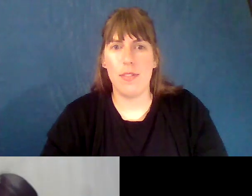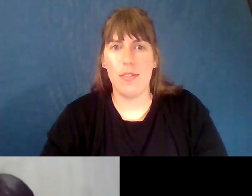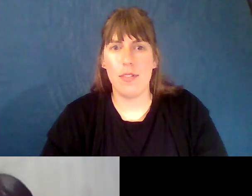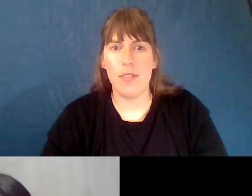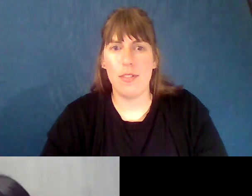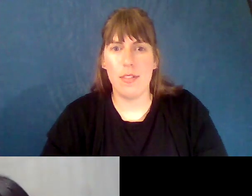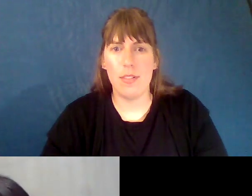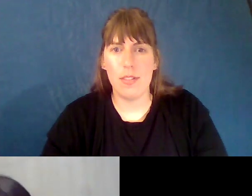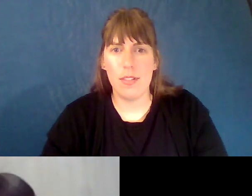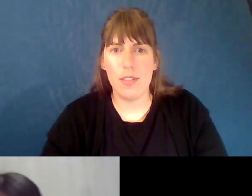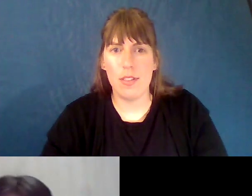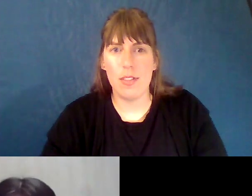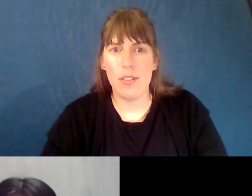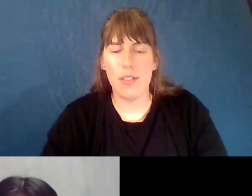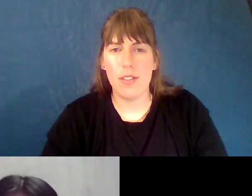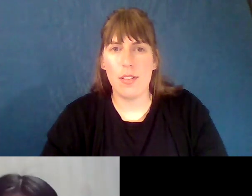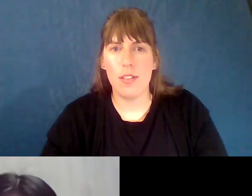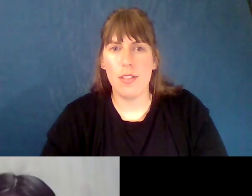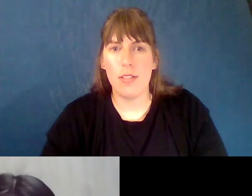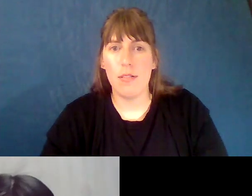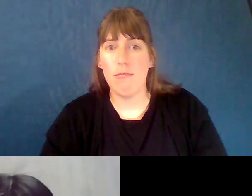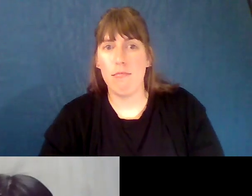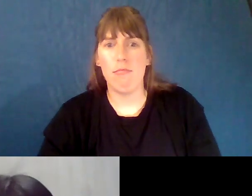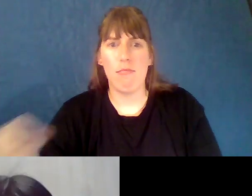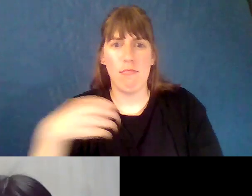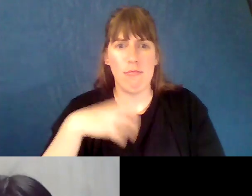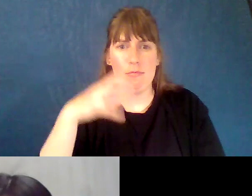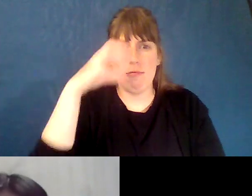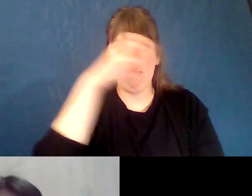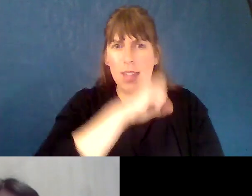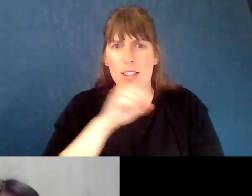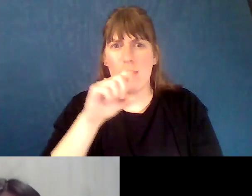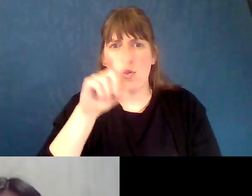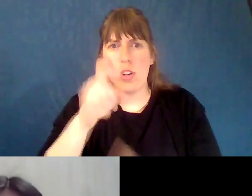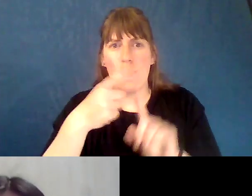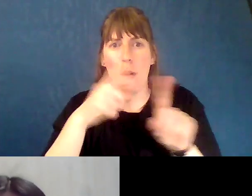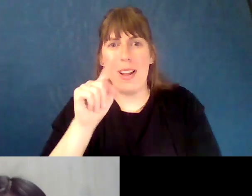I'm guessing this is probably a question from Tyler, who says: "Thank you for this